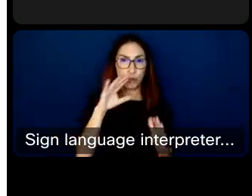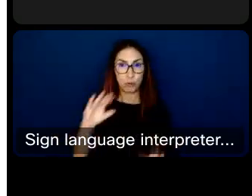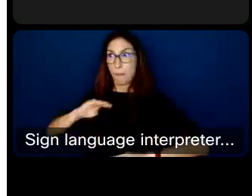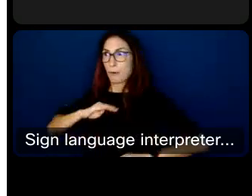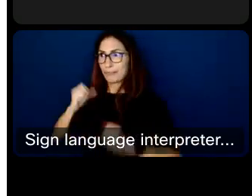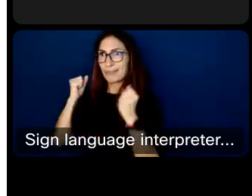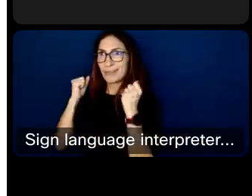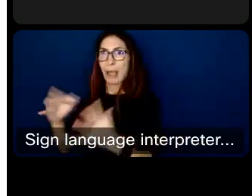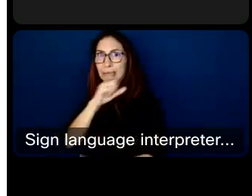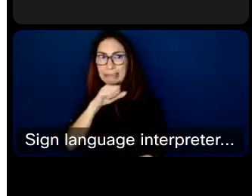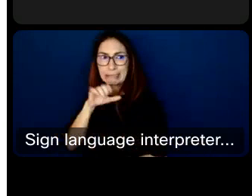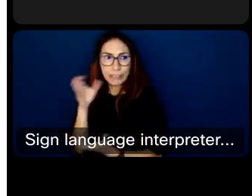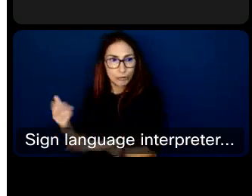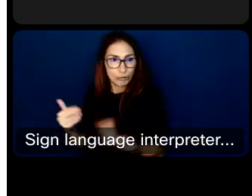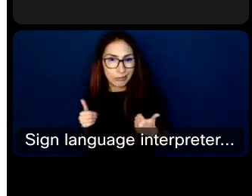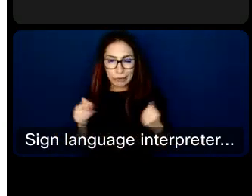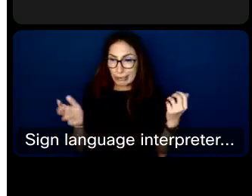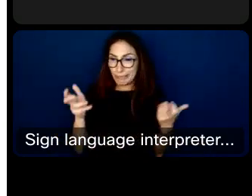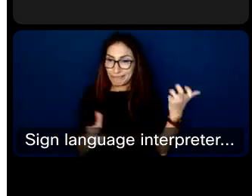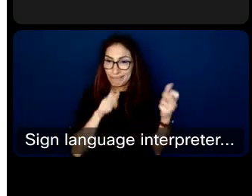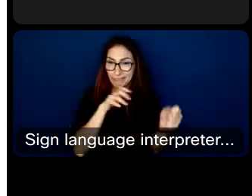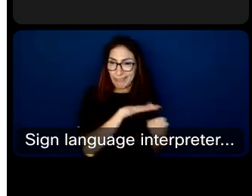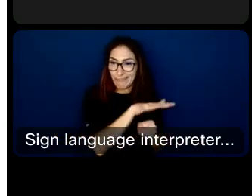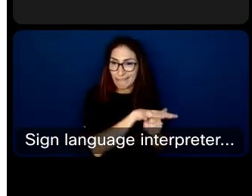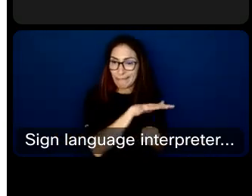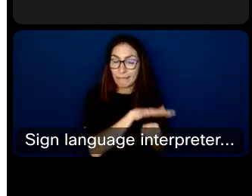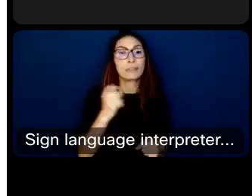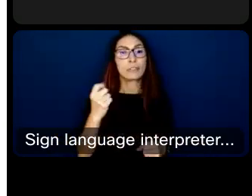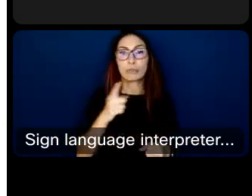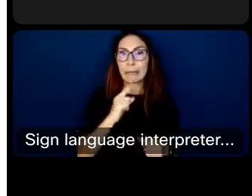difficult for folks to access HIV specialists who may not have